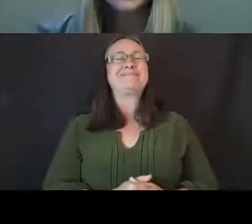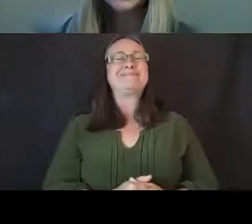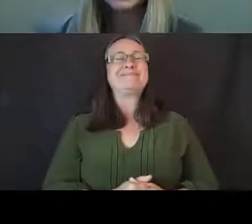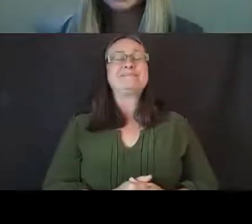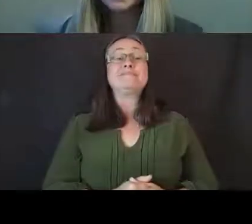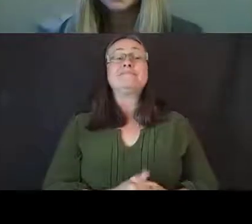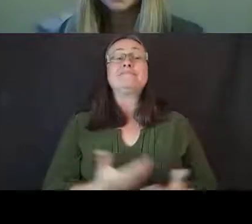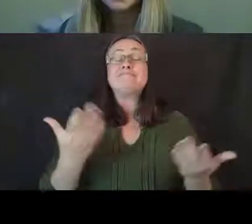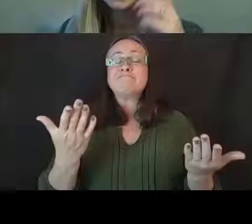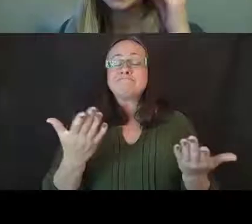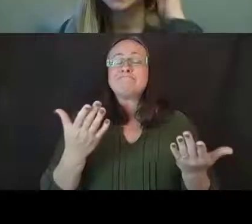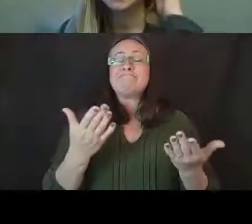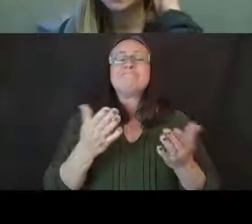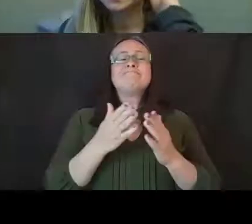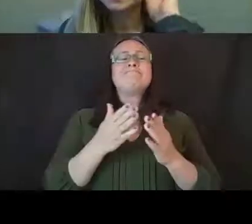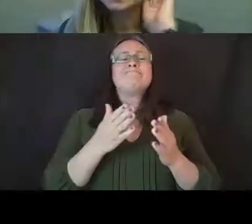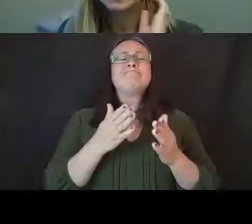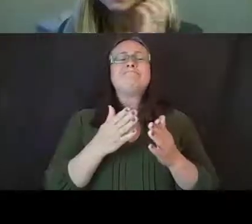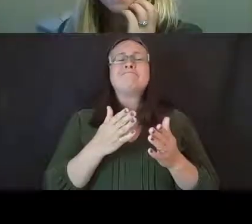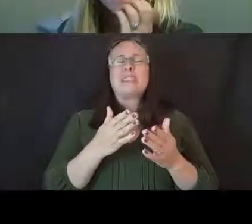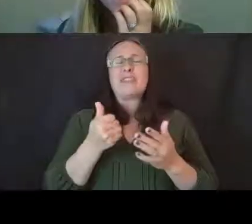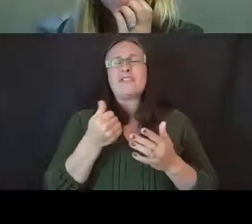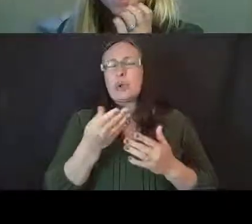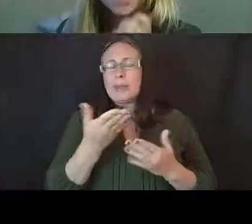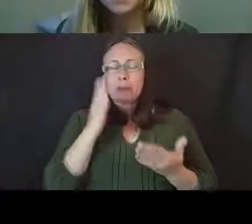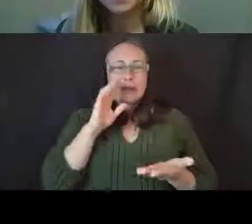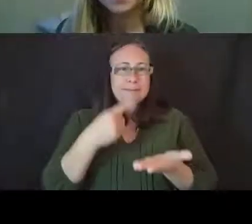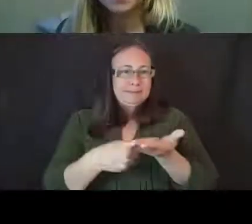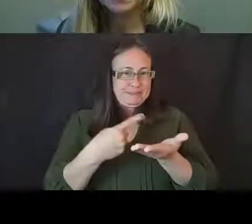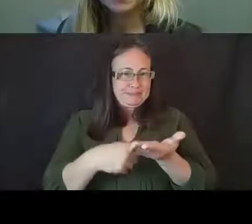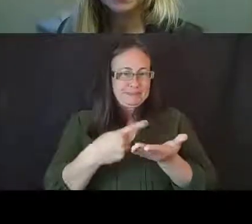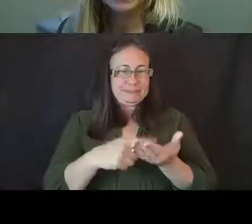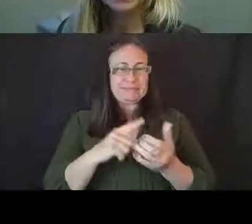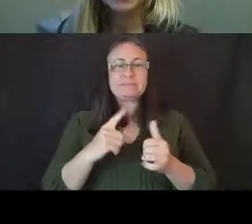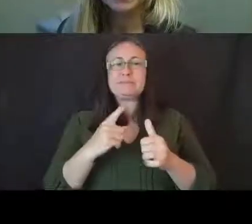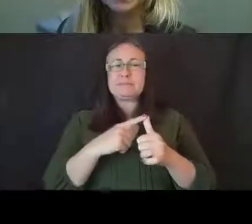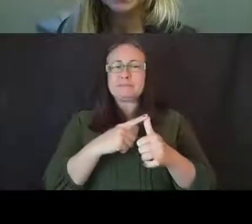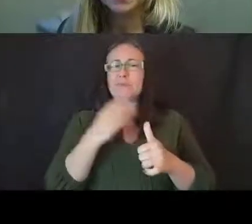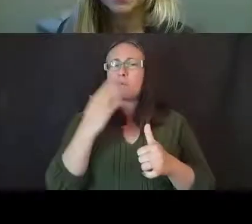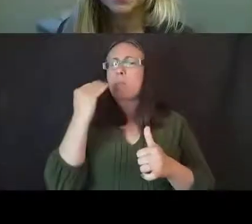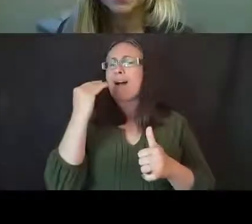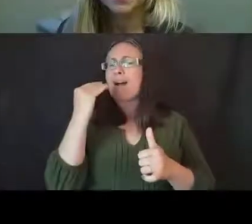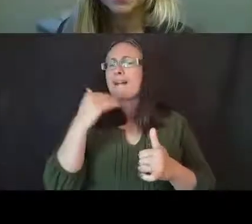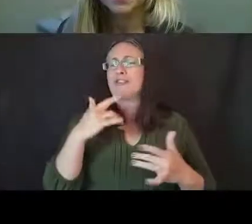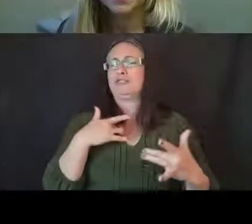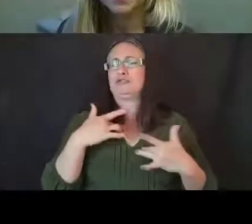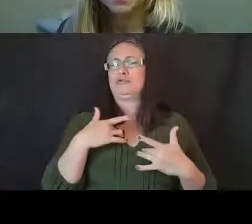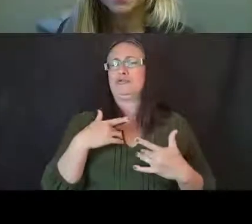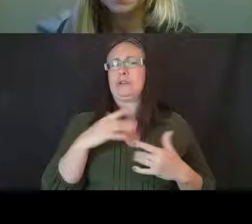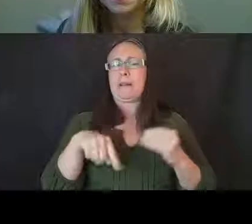Patricia Valdez: Okay, so I'm going to be talking about a couple of different things today. So first we're going to talk about, why are we concerned about reproducibility?